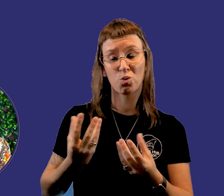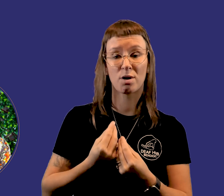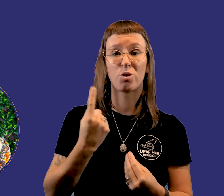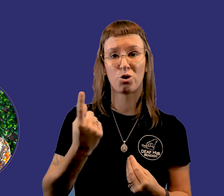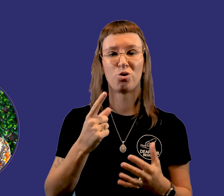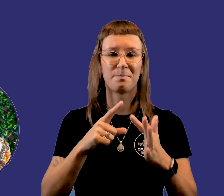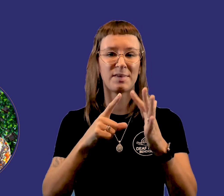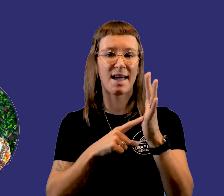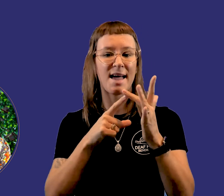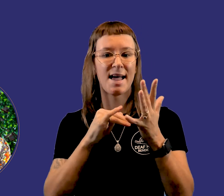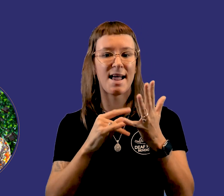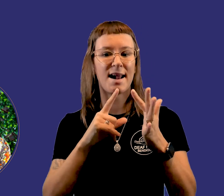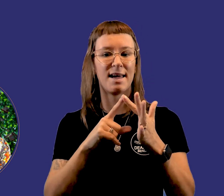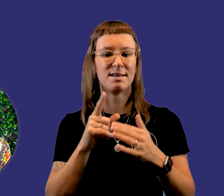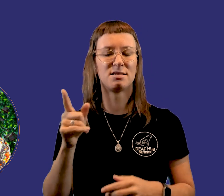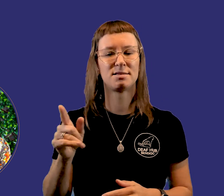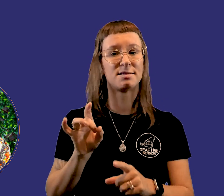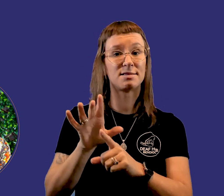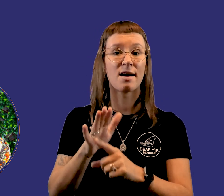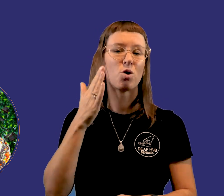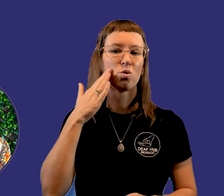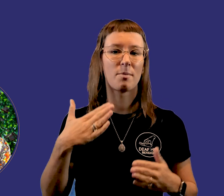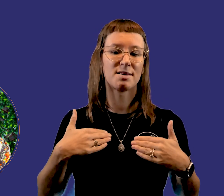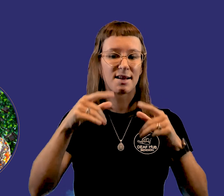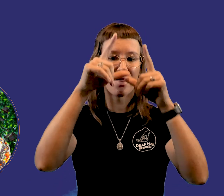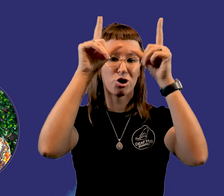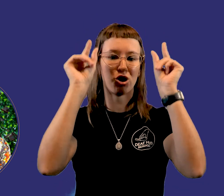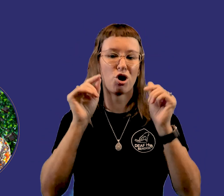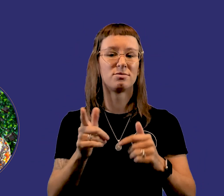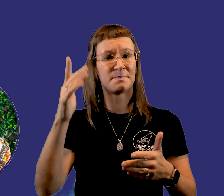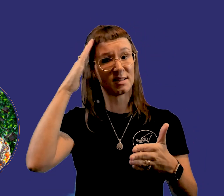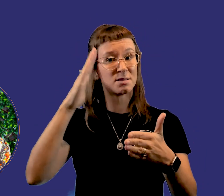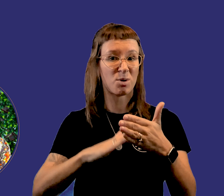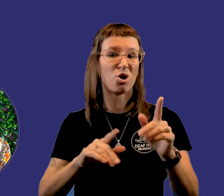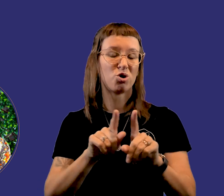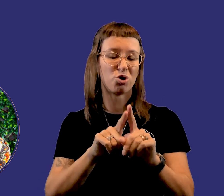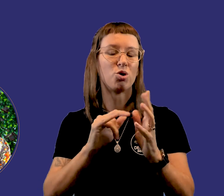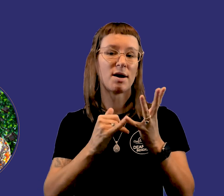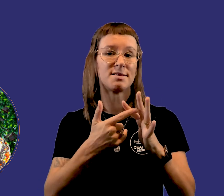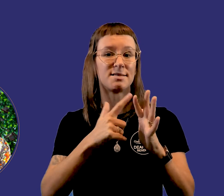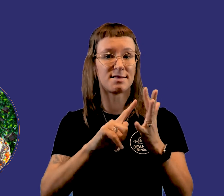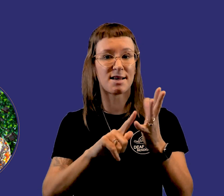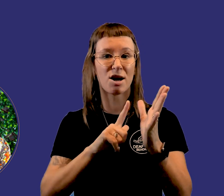Beside me is Elise our women's health nurse at Women's Health Loddon Mallee who specializes in sexual and reproductive health.